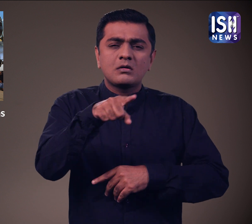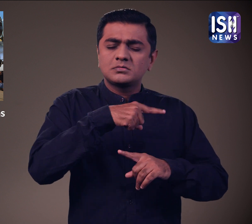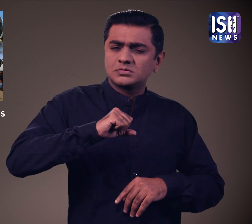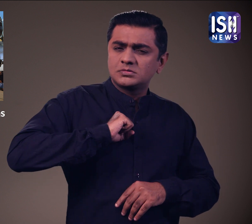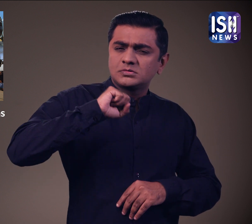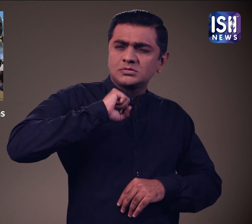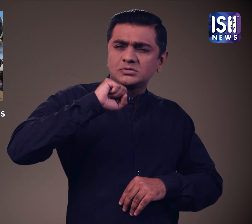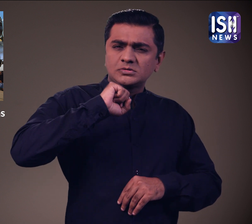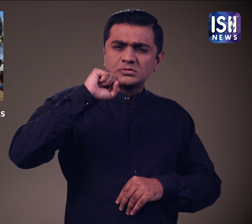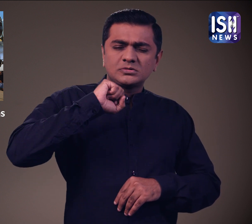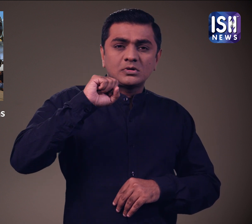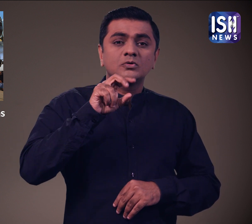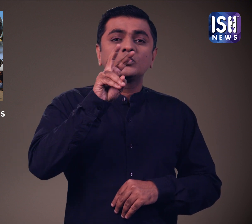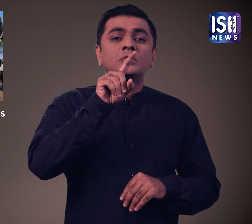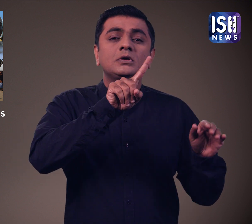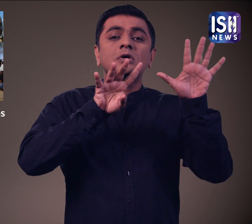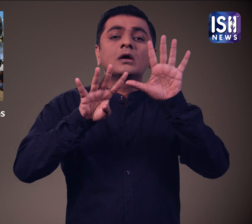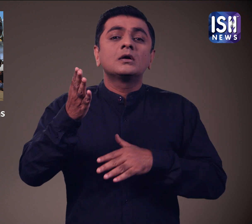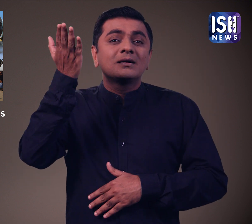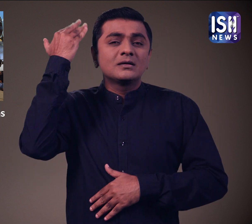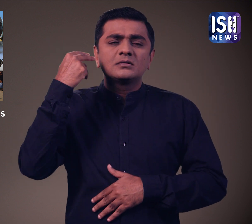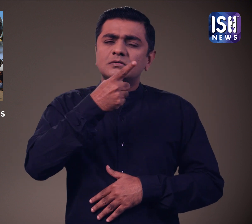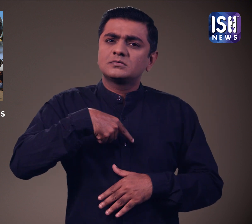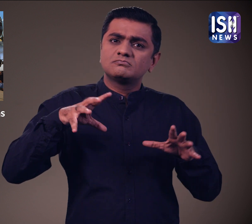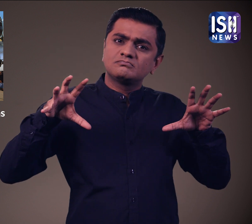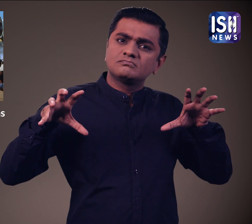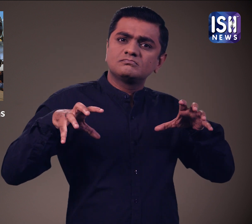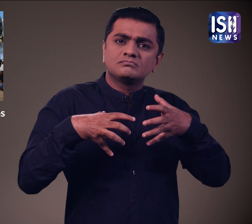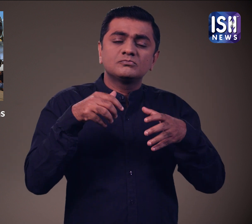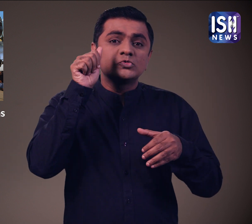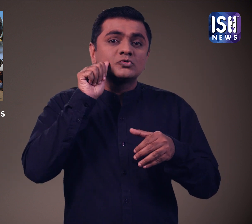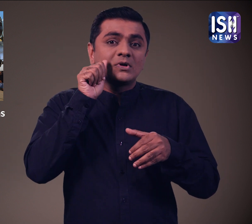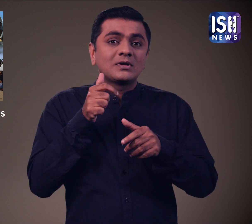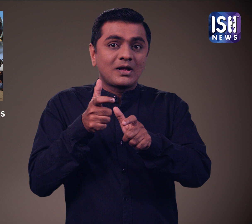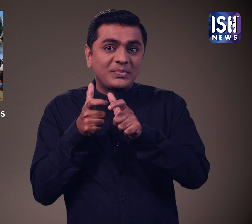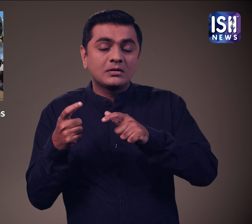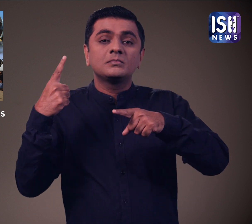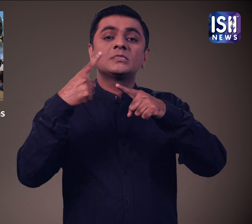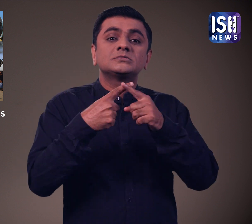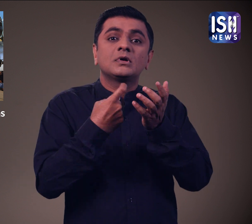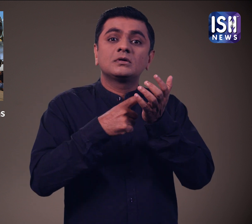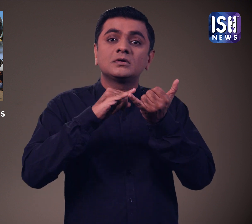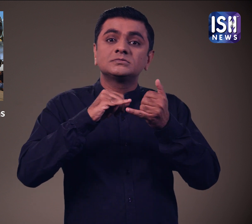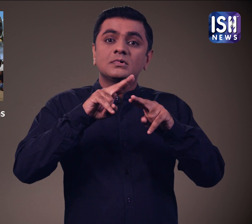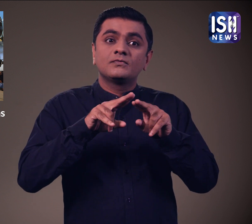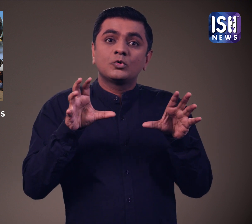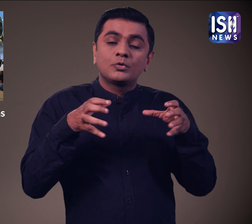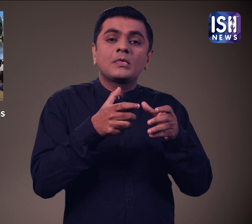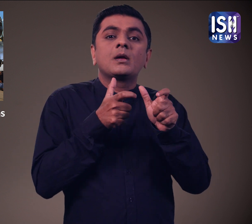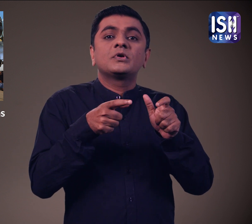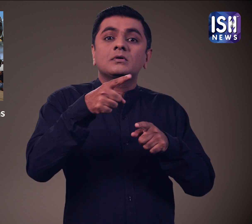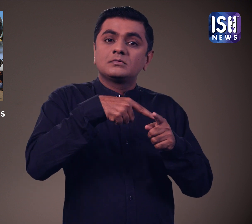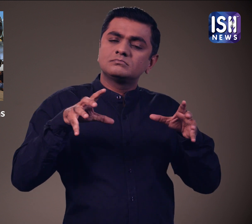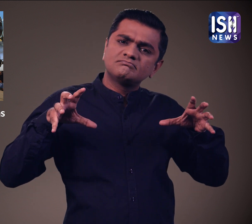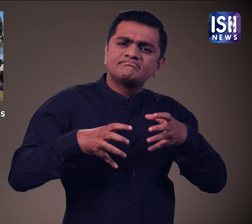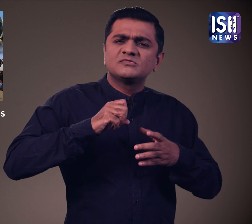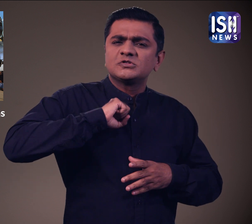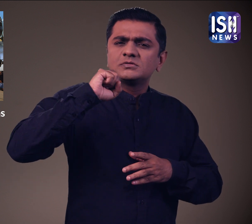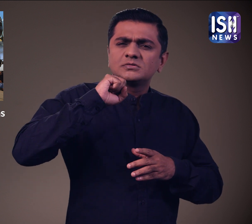In April 2019 there were widespread protests in Sudan by the army and the RSF.